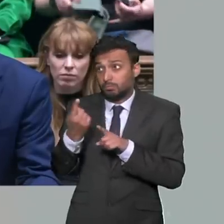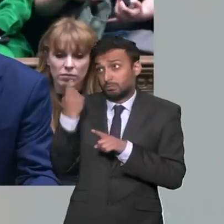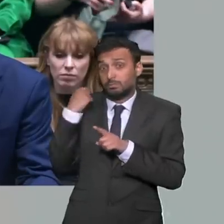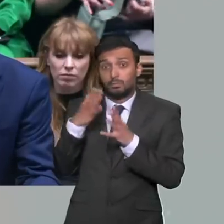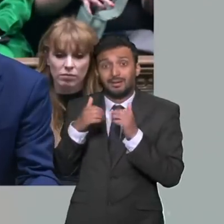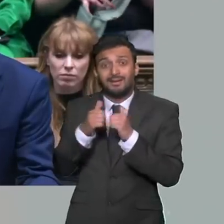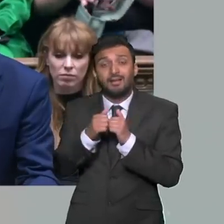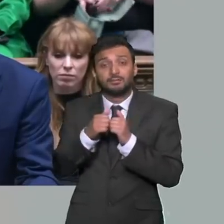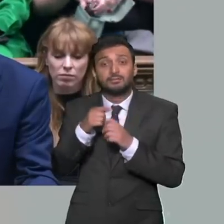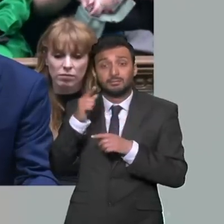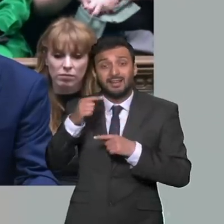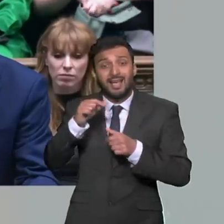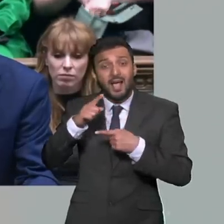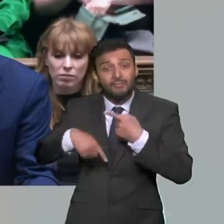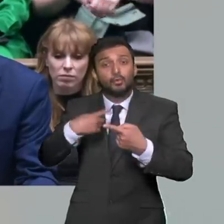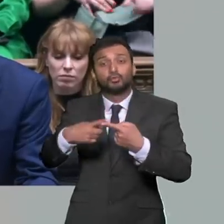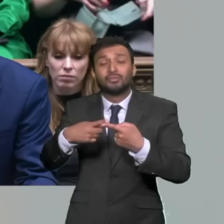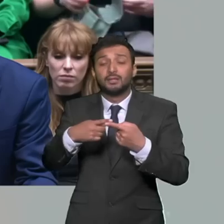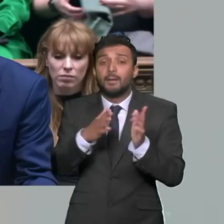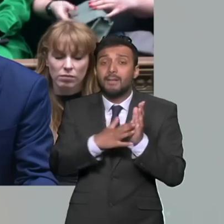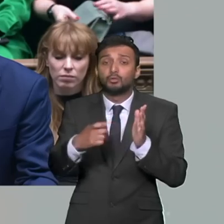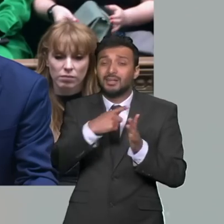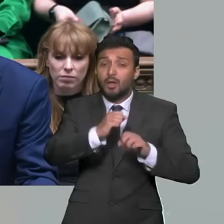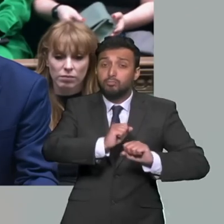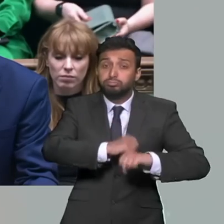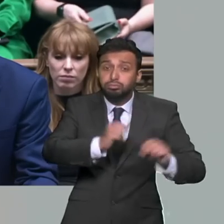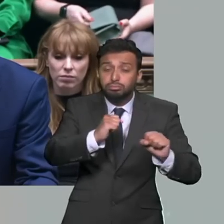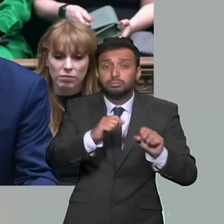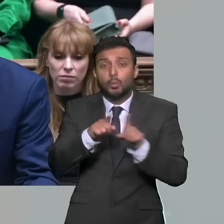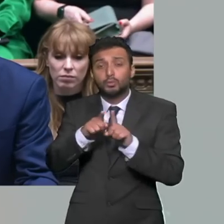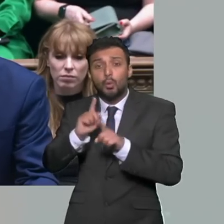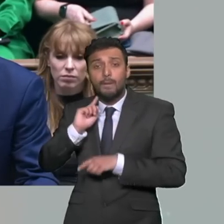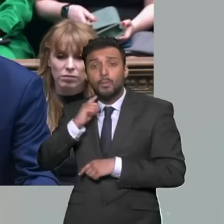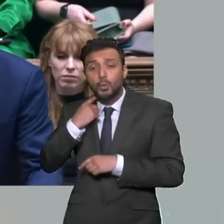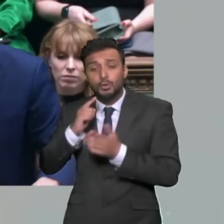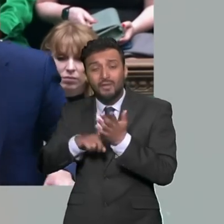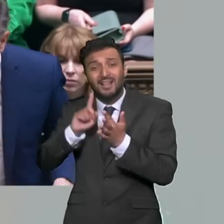Rigby, and we remember them this year as we do every year.